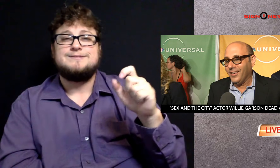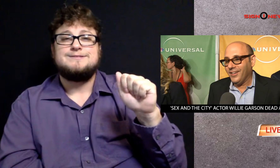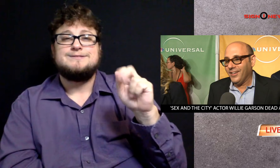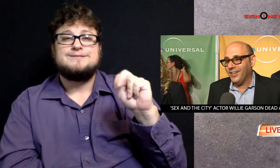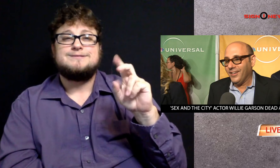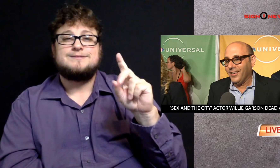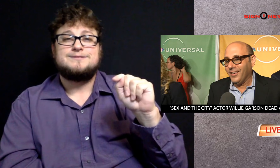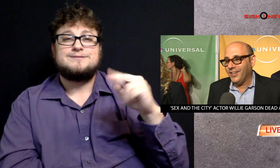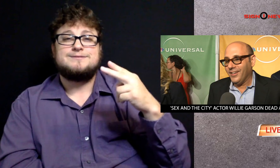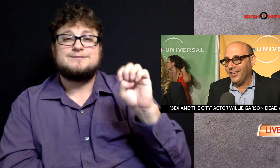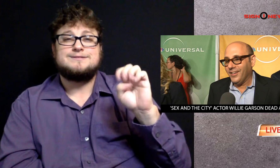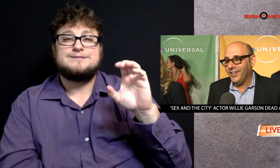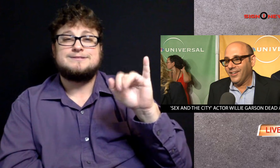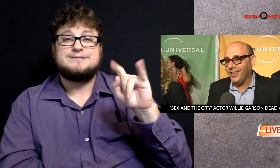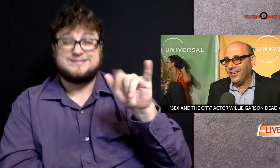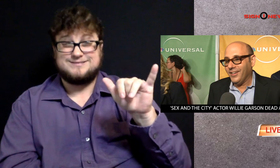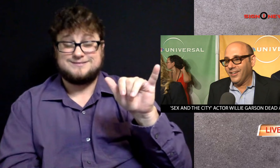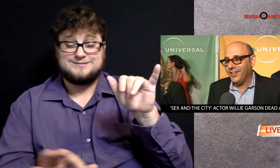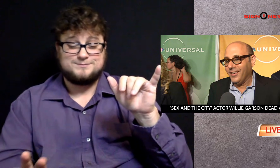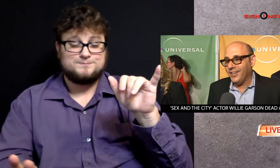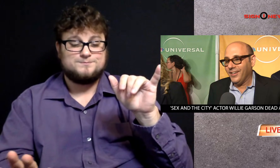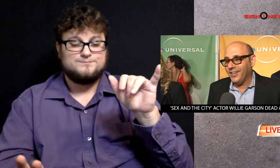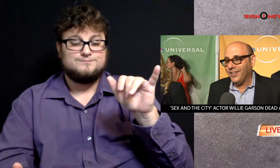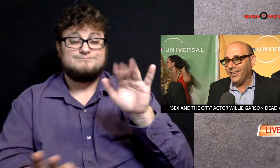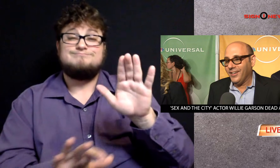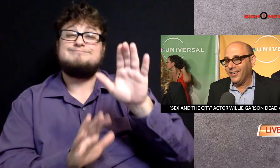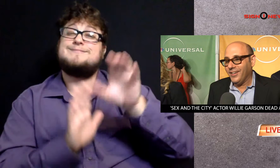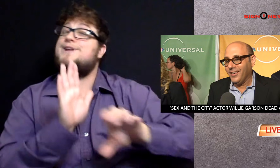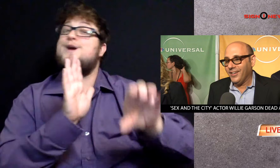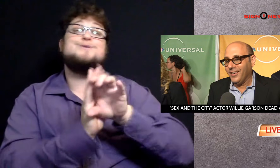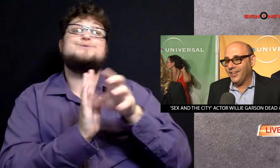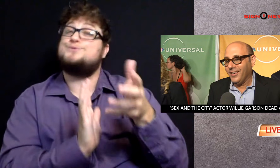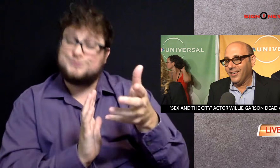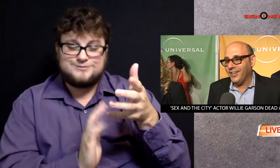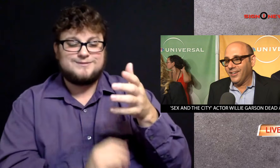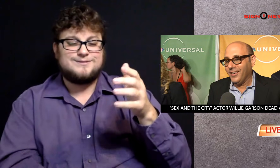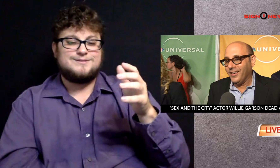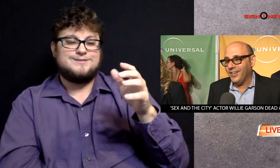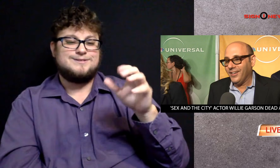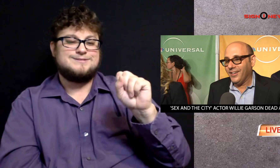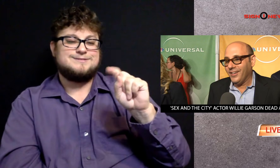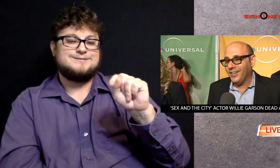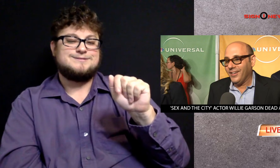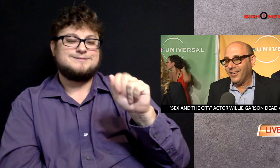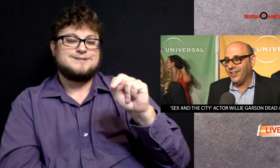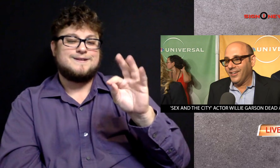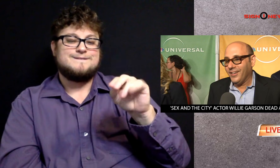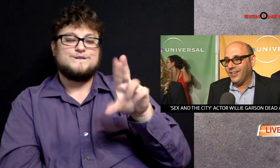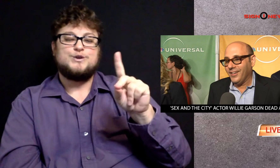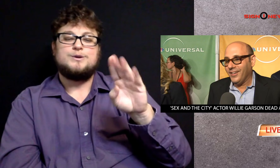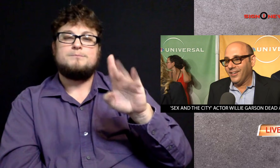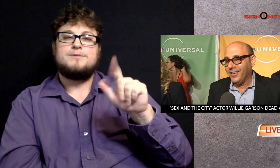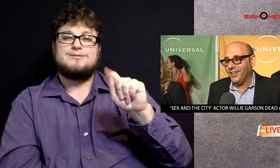best known for his role as stanford blatch in the hbo series stanford blatch in the hbo series sex in the city